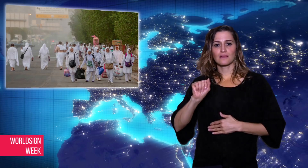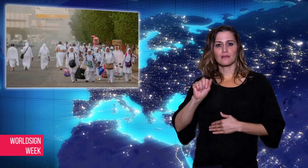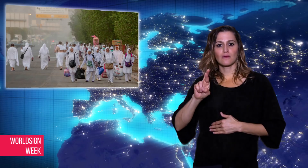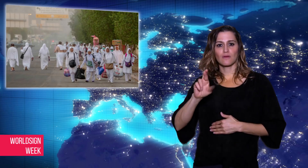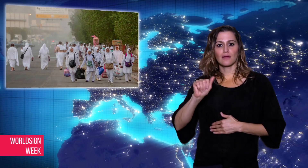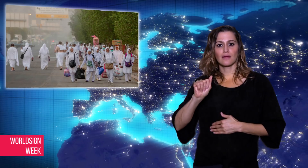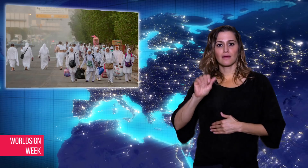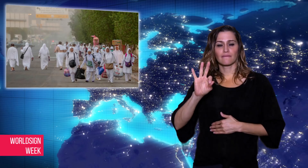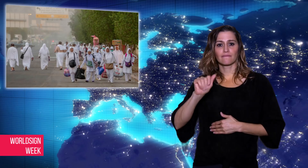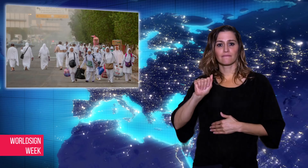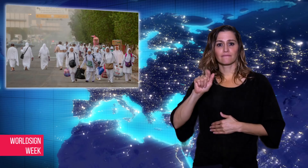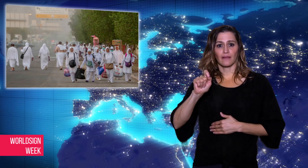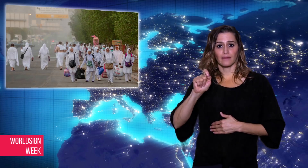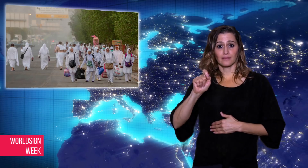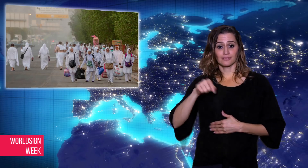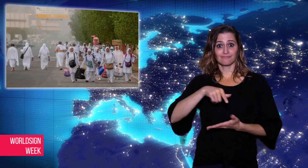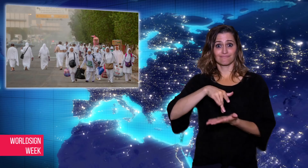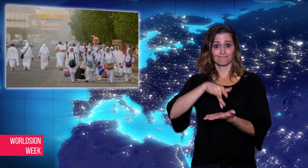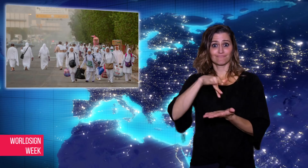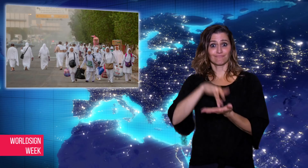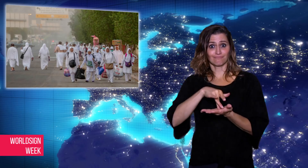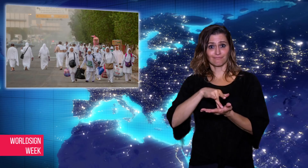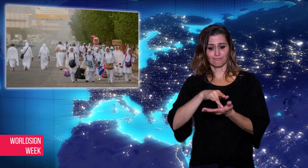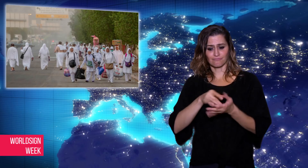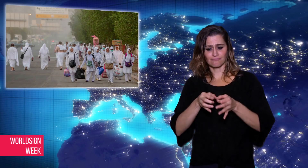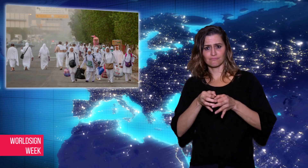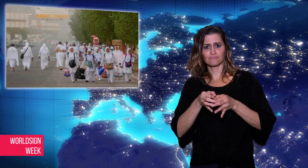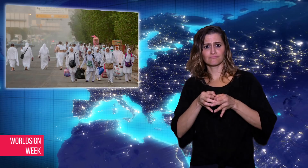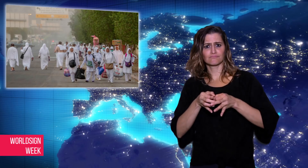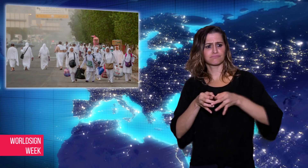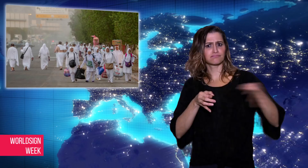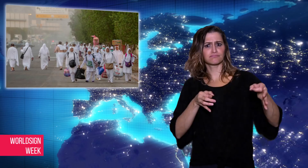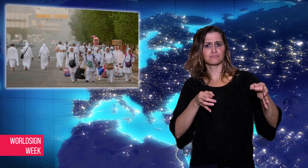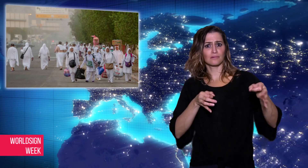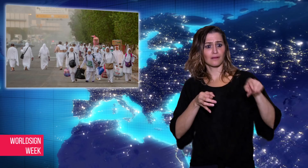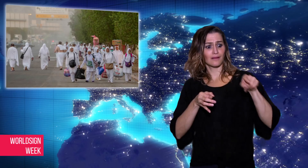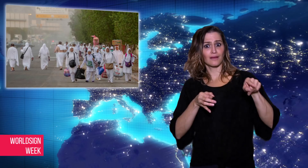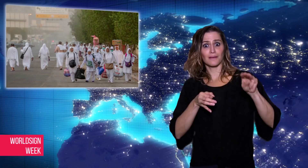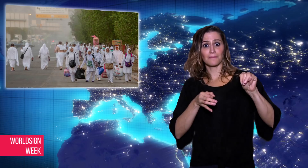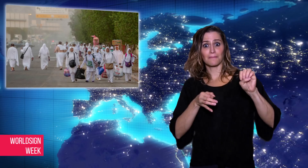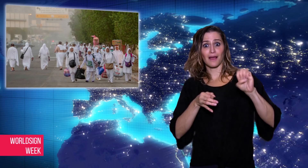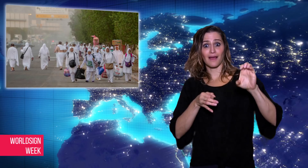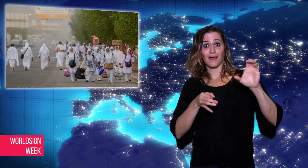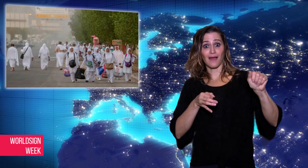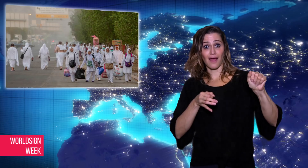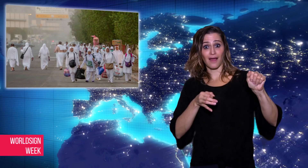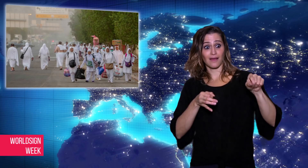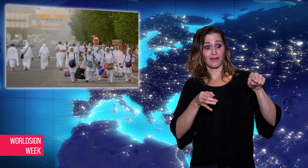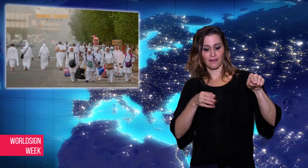Mount Arafat, twenty kilometers